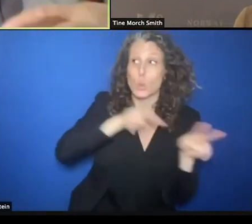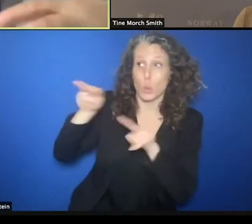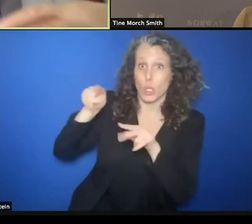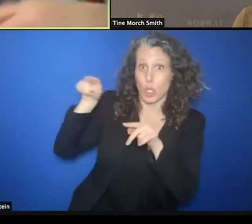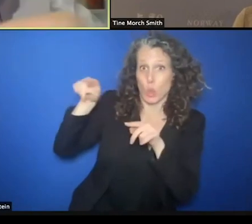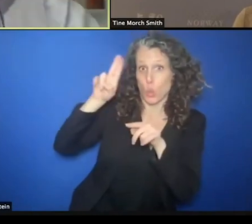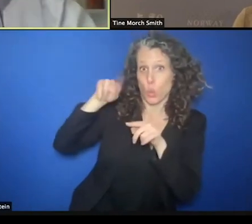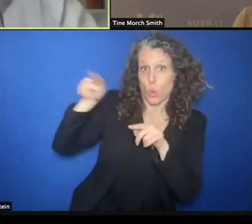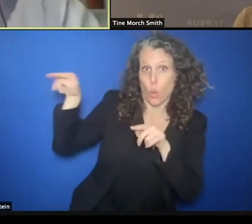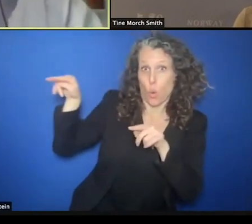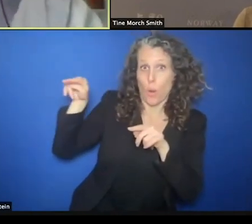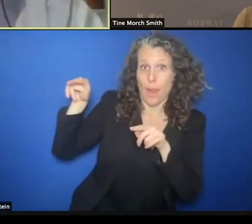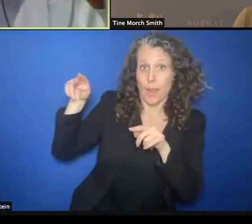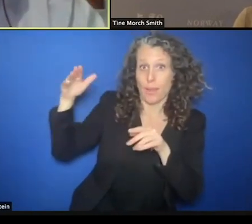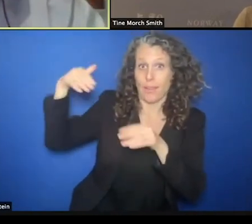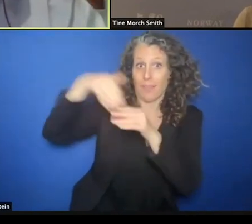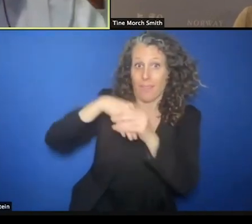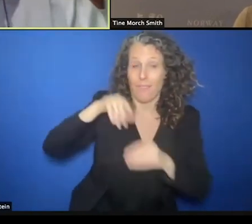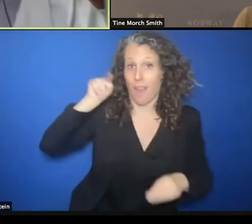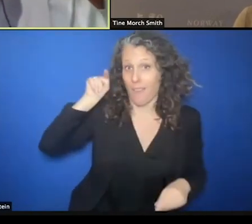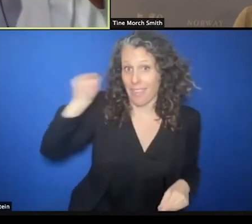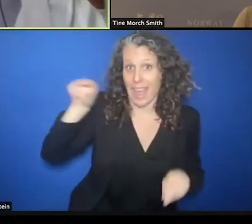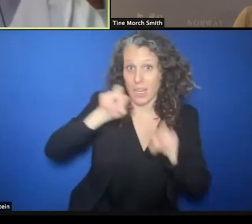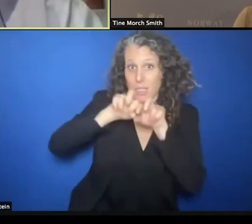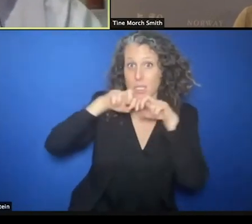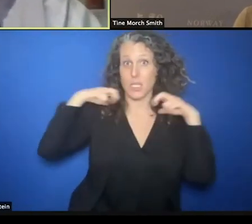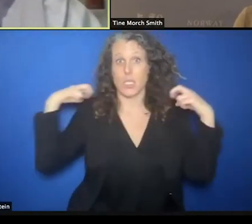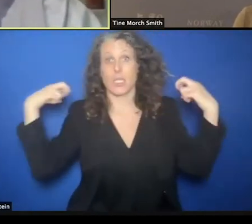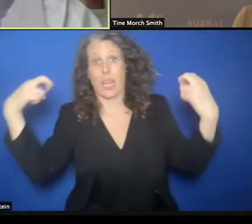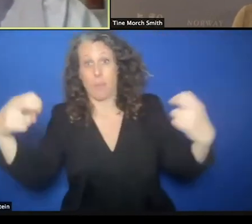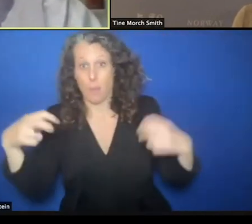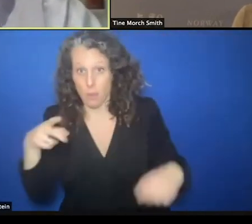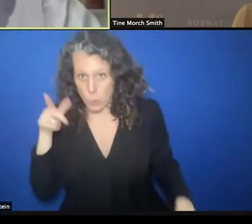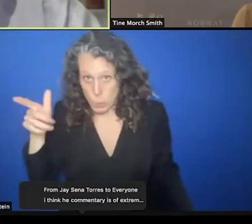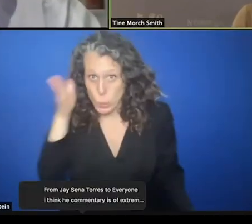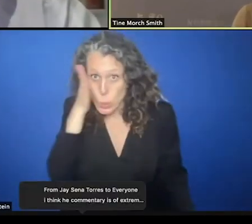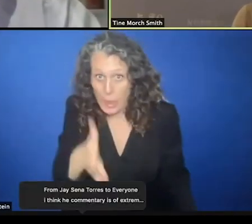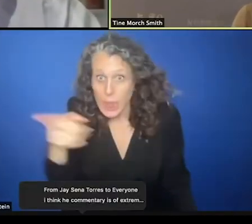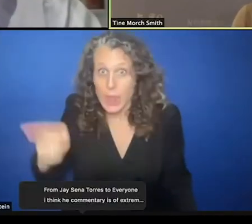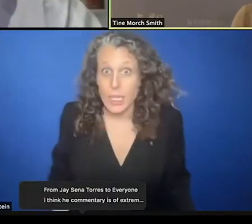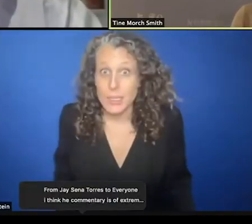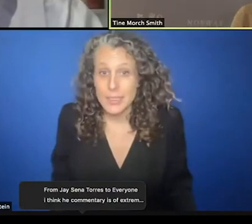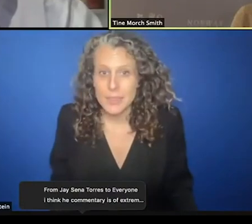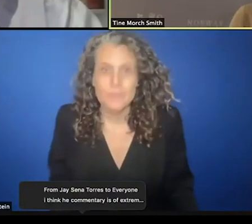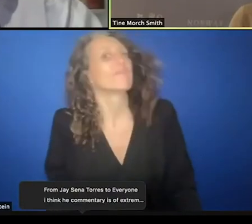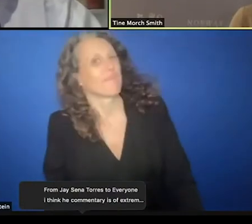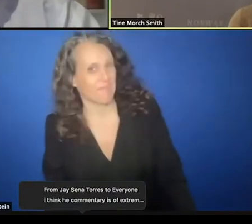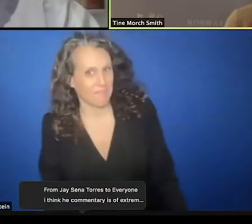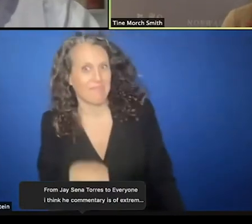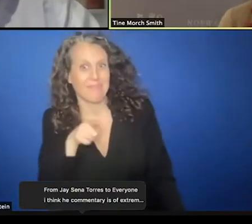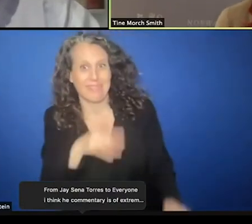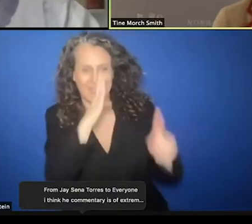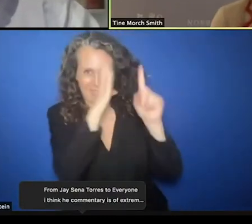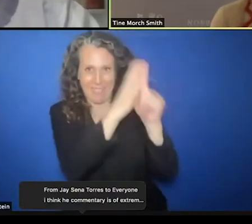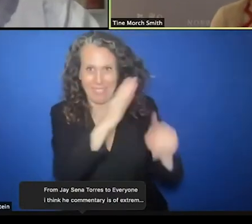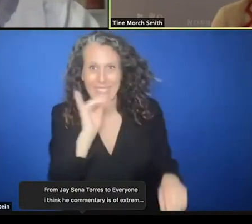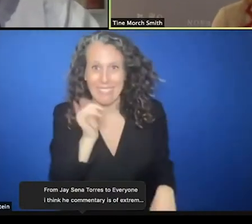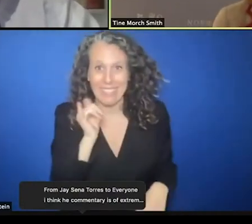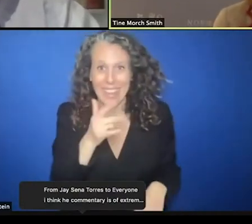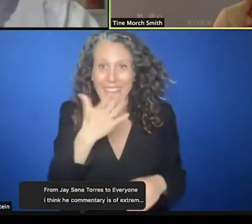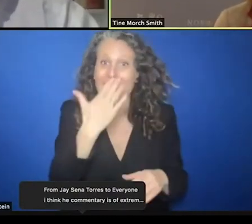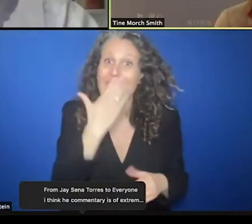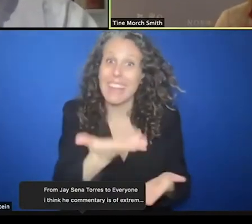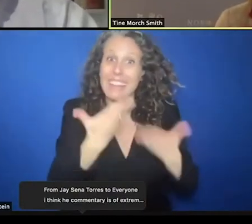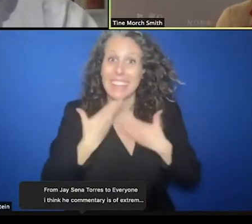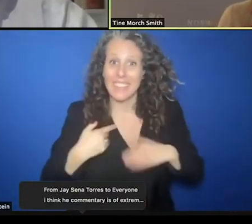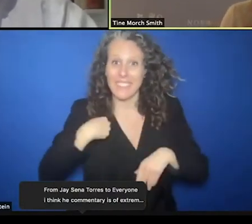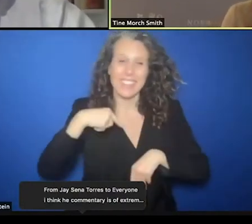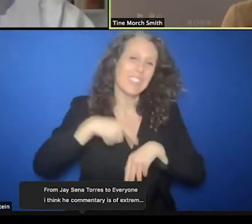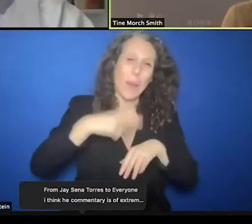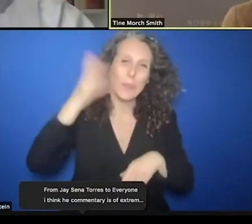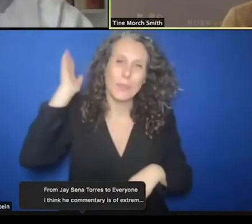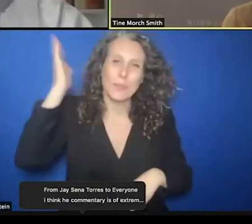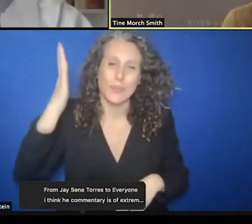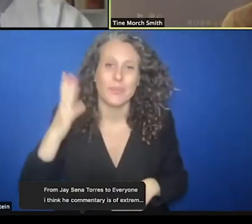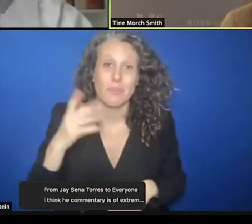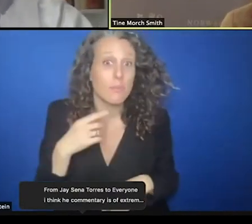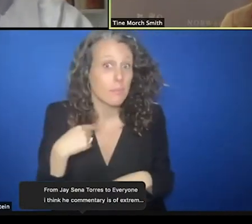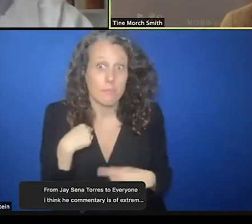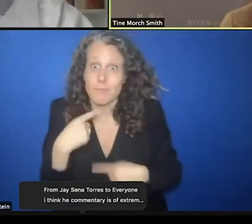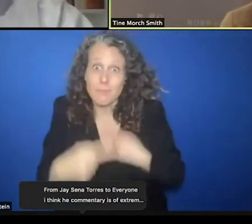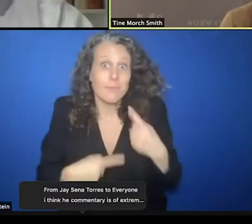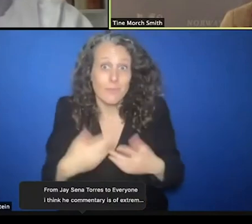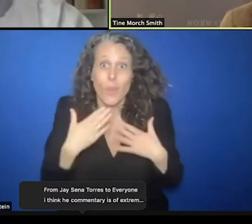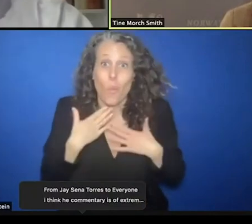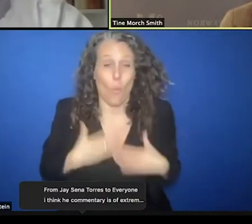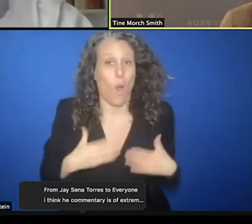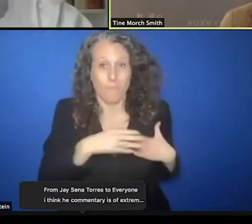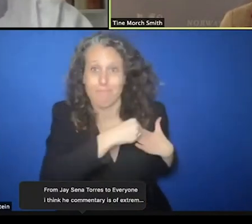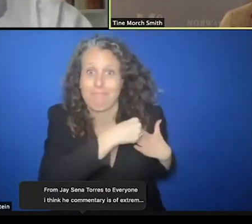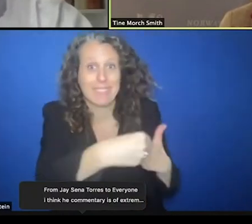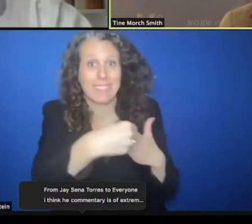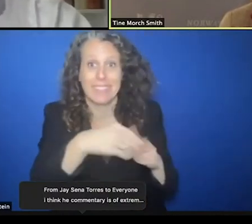at that famous horseshoe table, will you? >> Tine Morch Smith: We continue to look